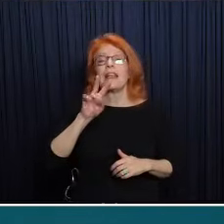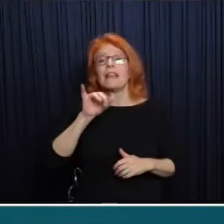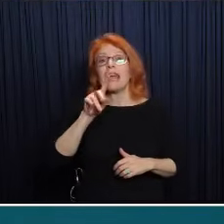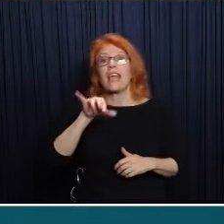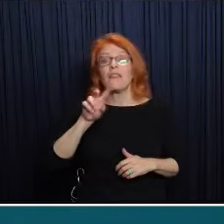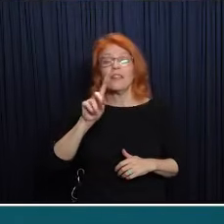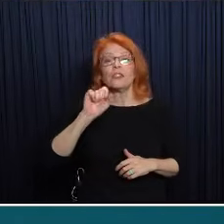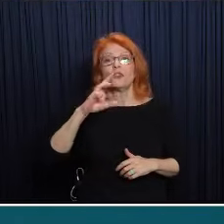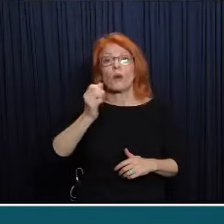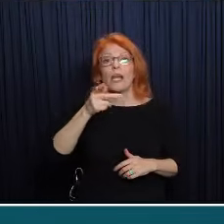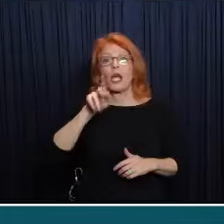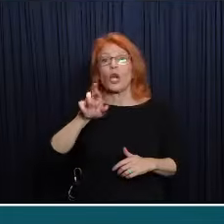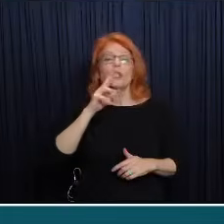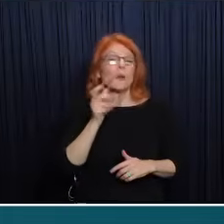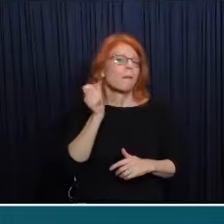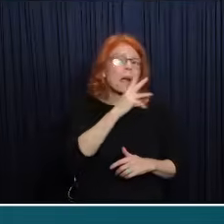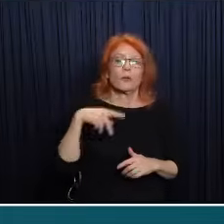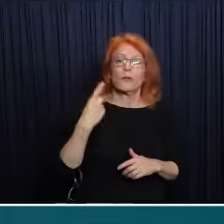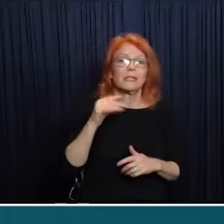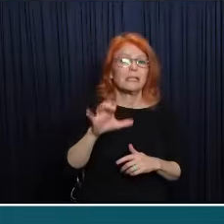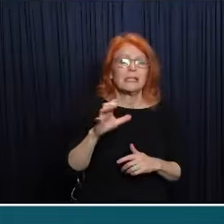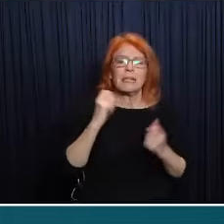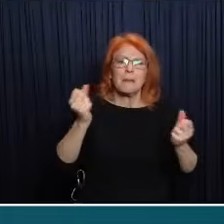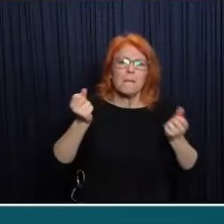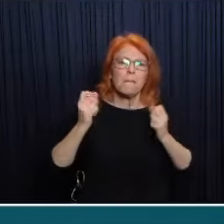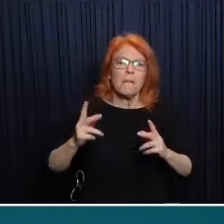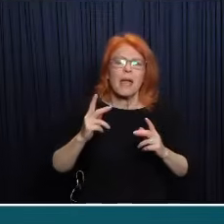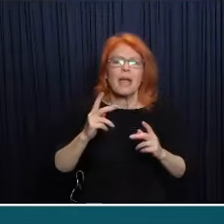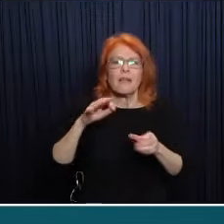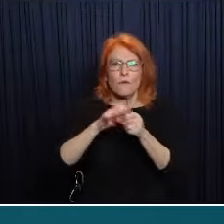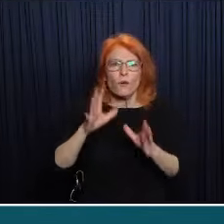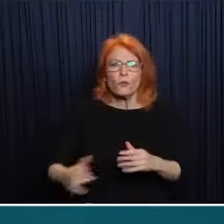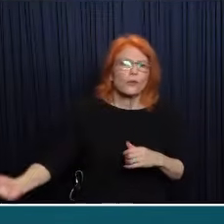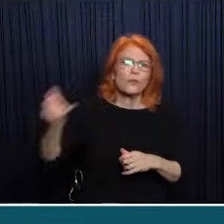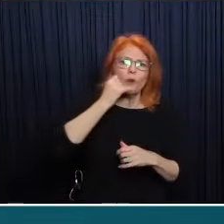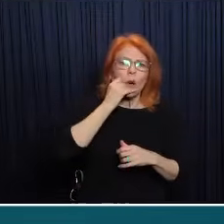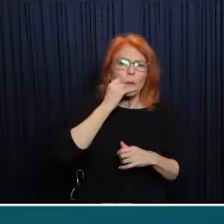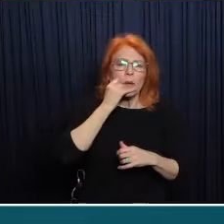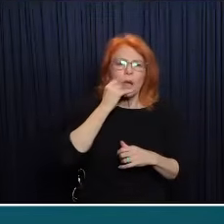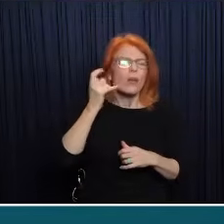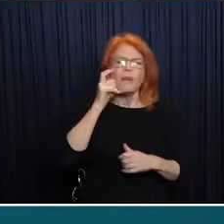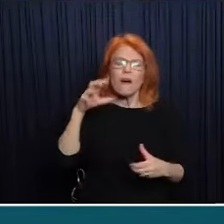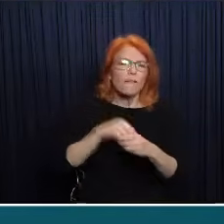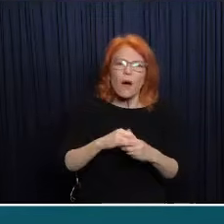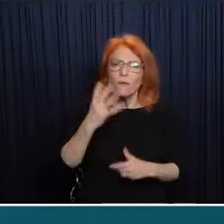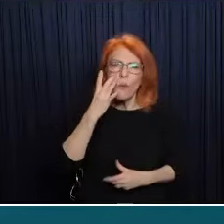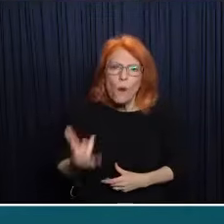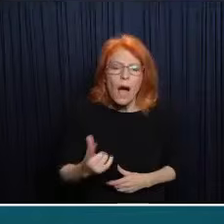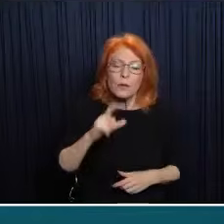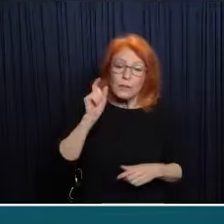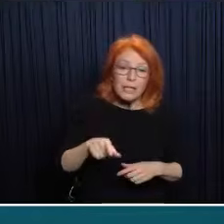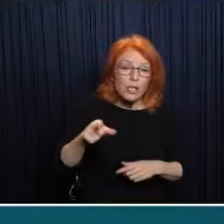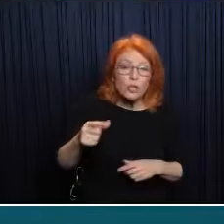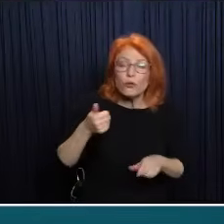THANK YOU. I'M RUNNING IN THIS RACE BECAUSE WHEN DAVID SCHWEIKERT OPEN THE